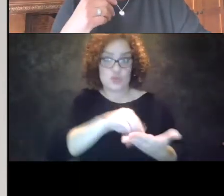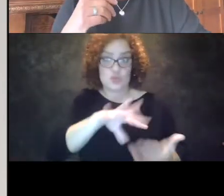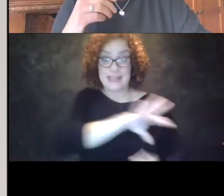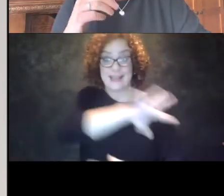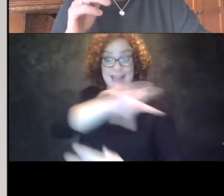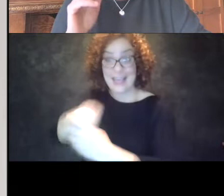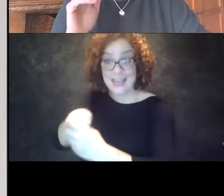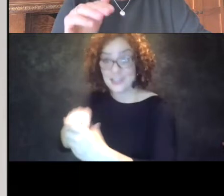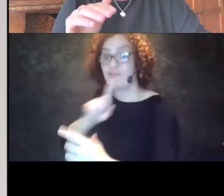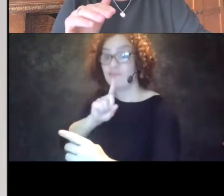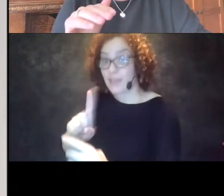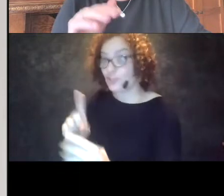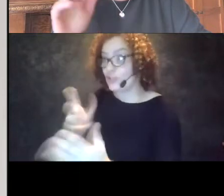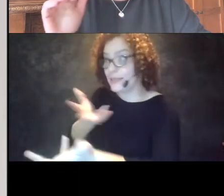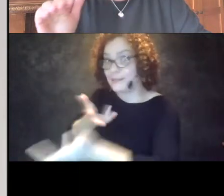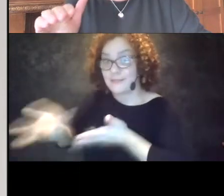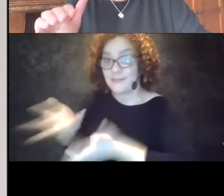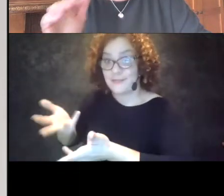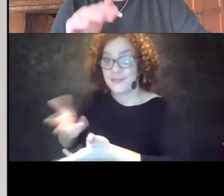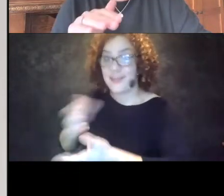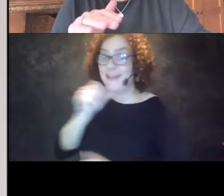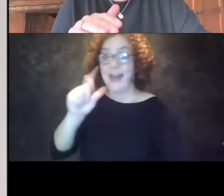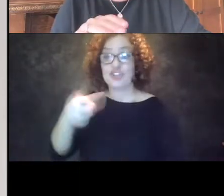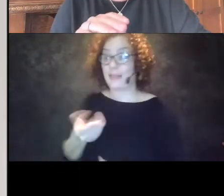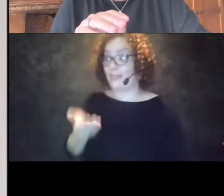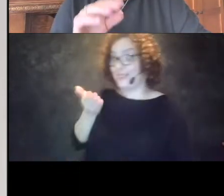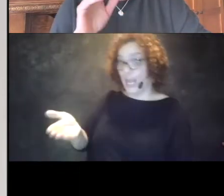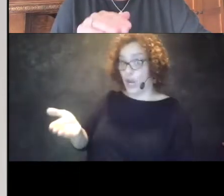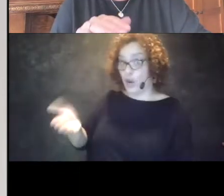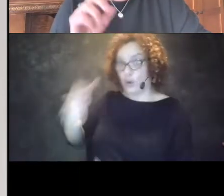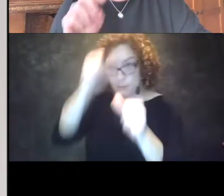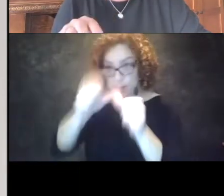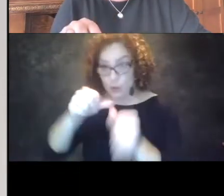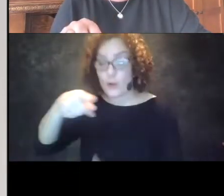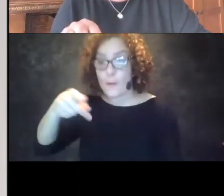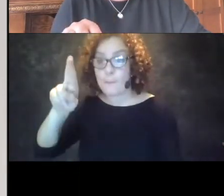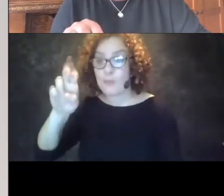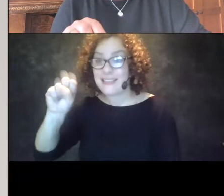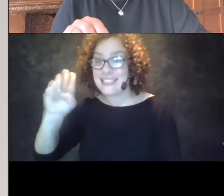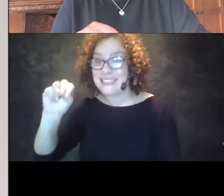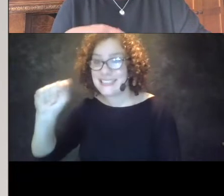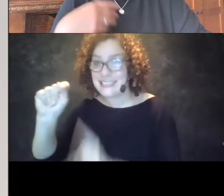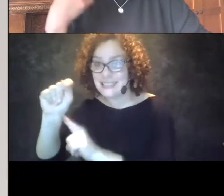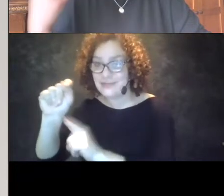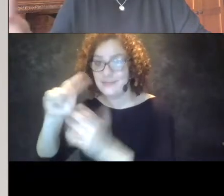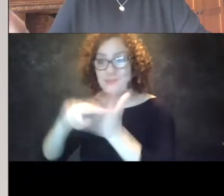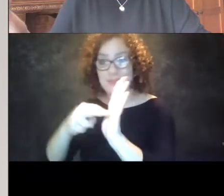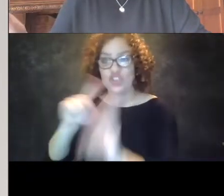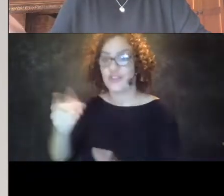what we said about present versus presence versus present. So it's great to be in the